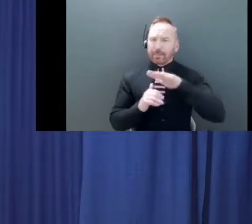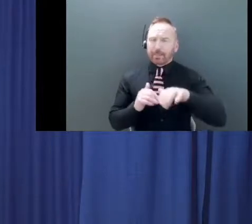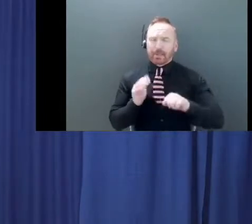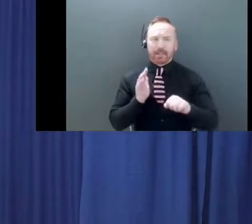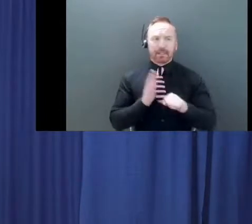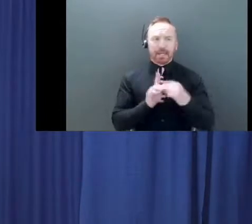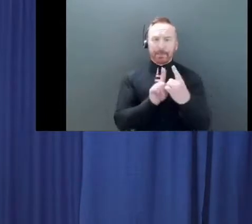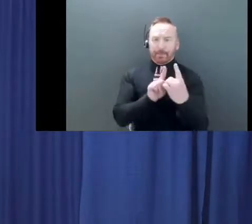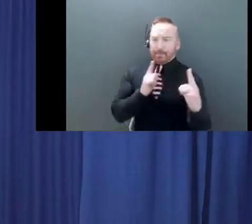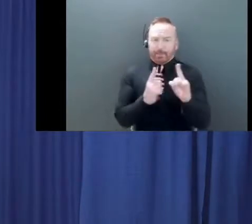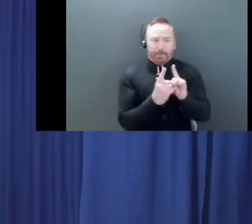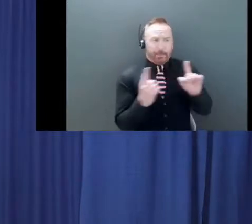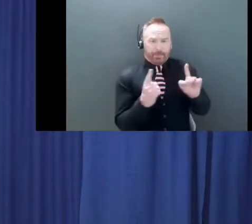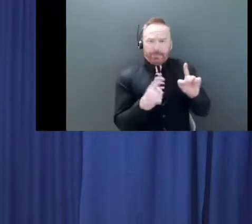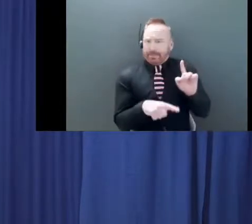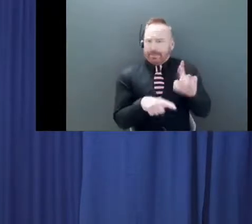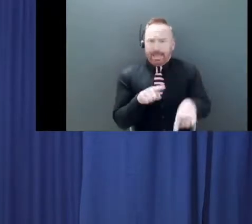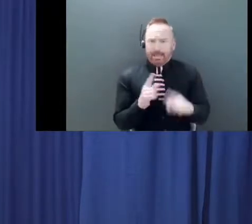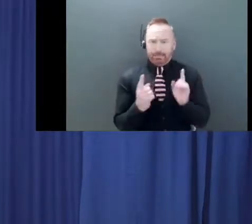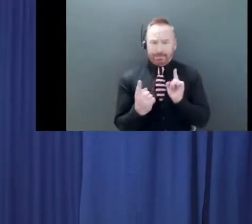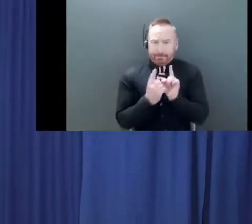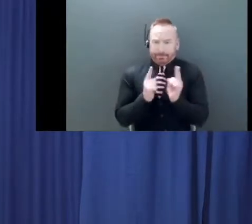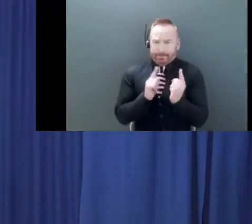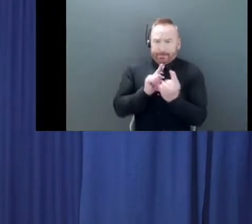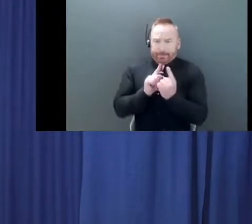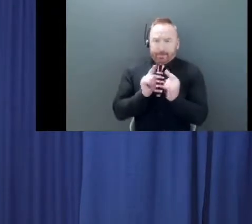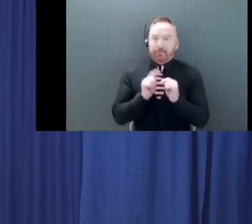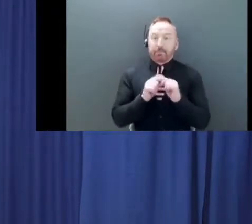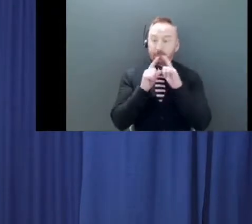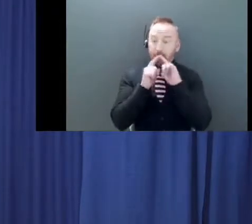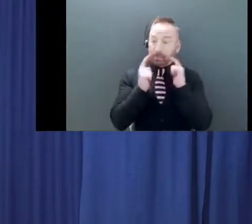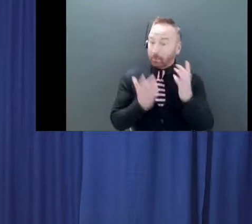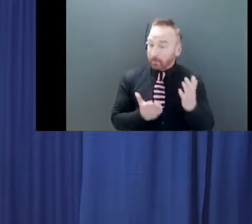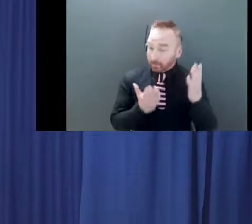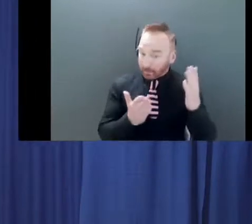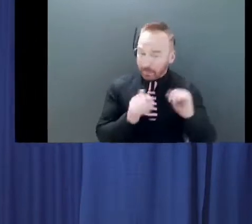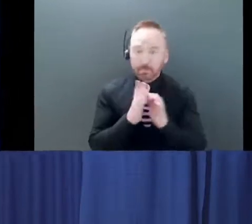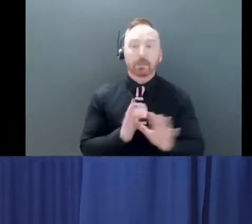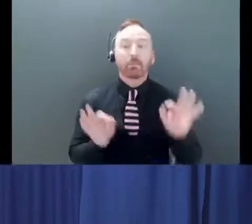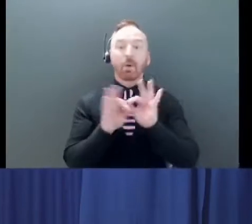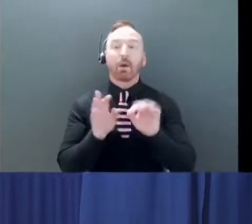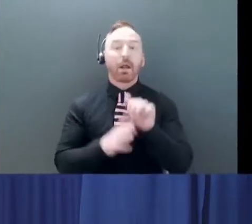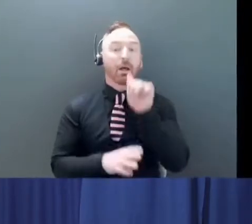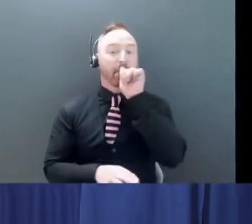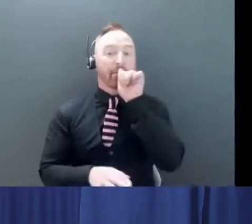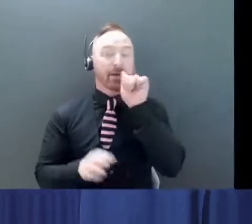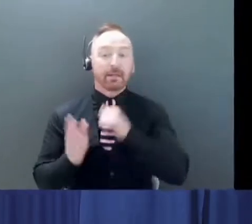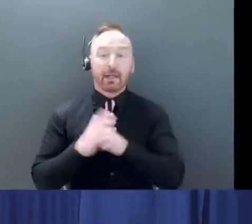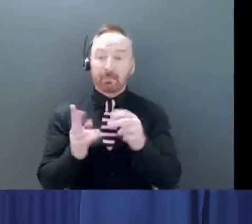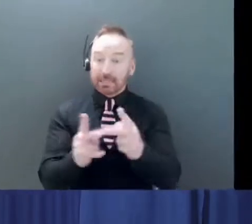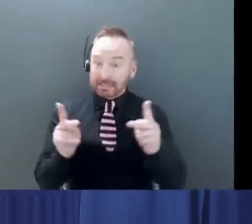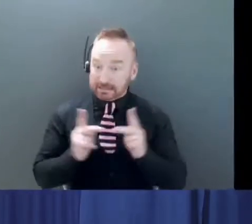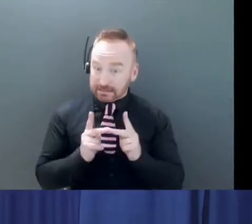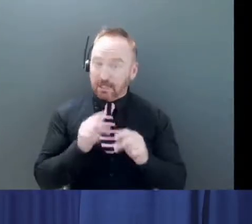It is important to keep in mind that private establishments have the right to request that their